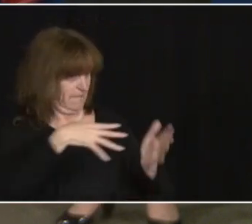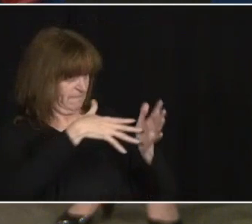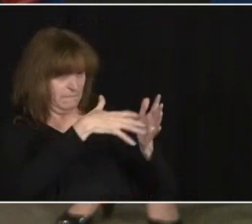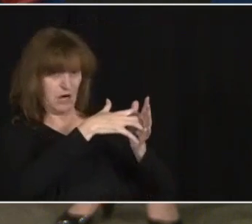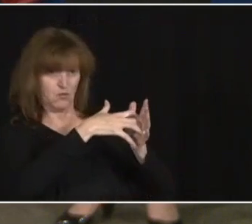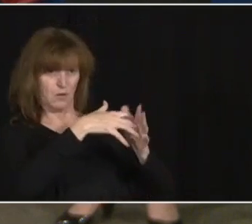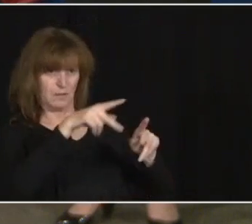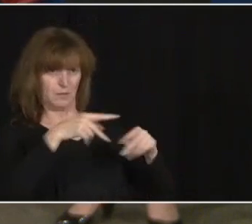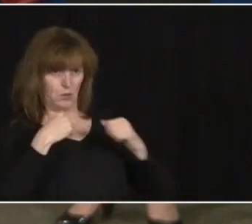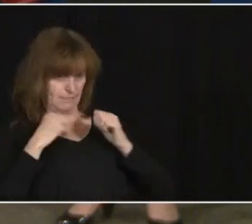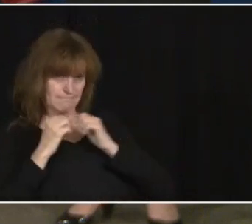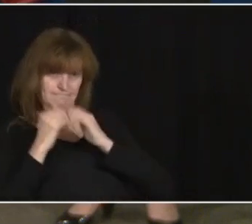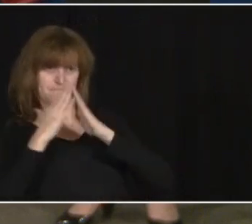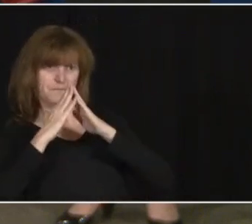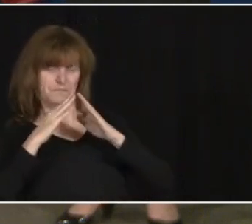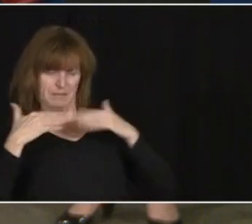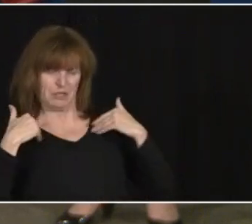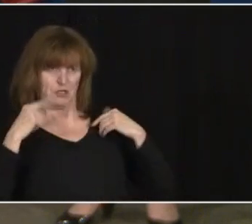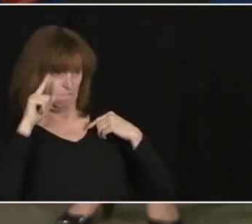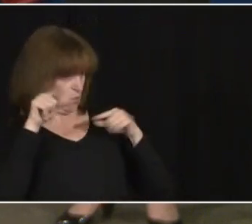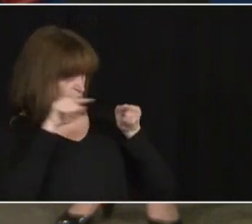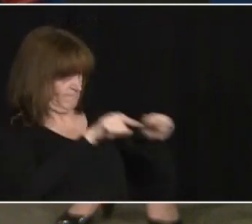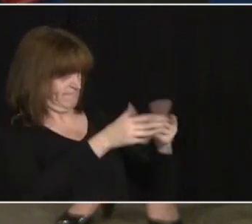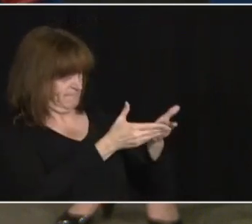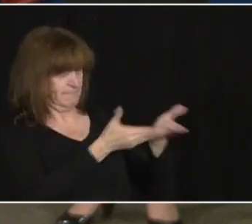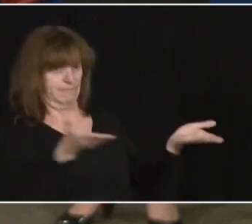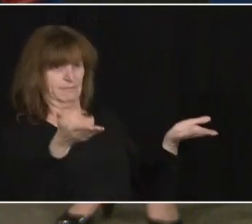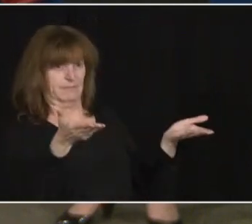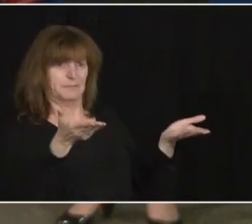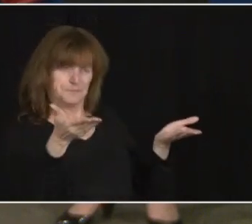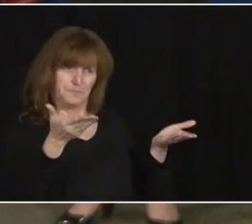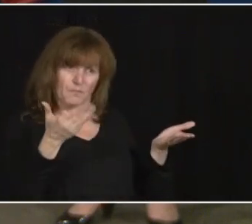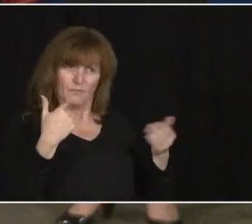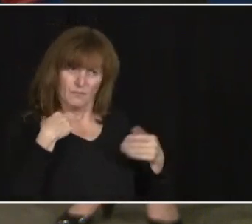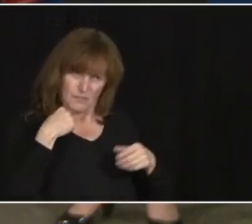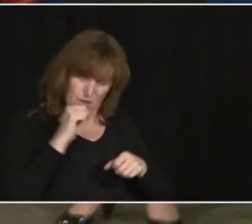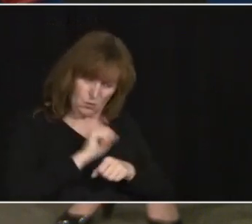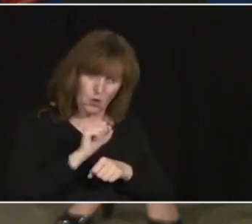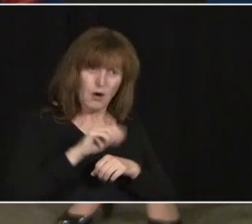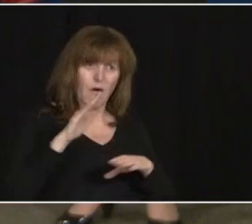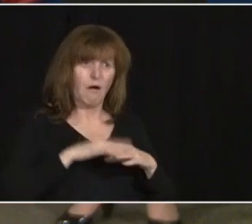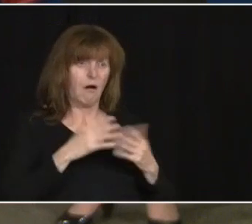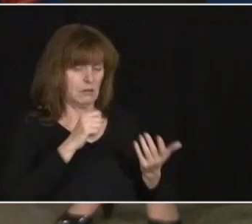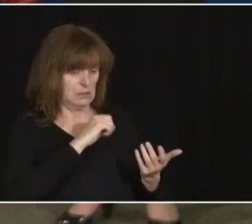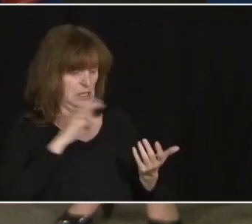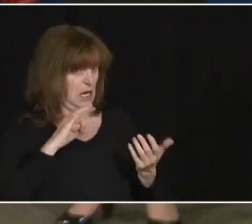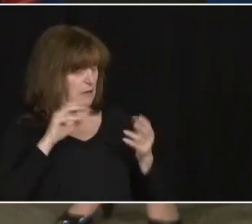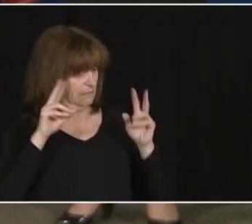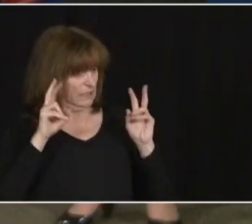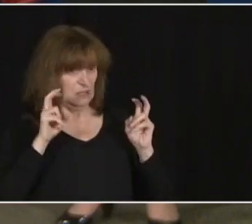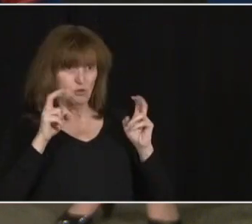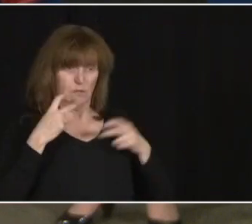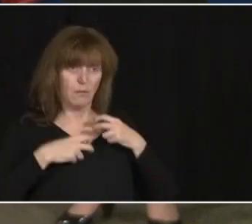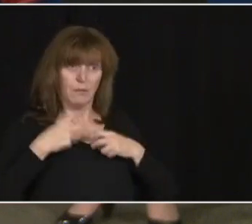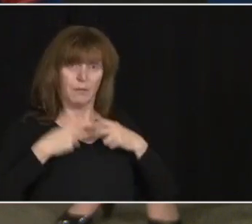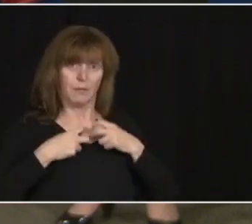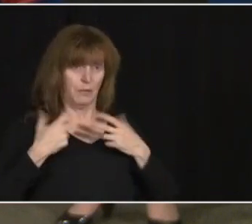actively working on staffing issues since we started. And this pandemic has accentuated that. And that's why